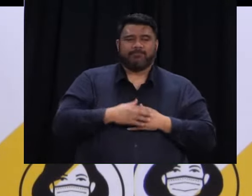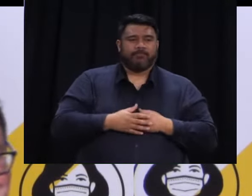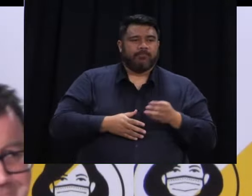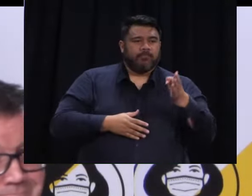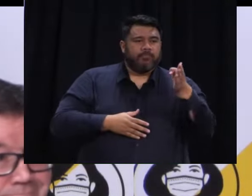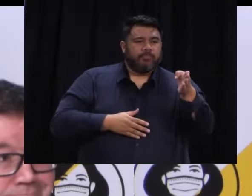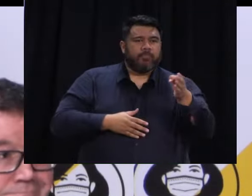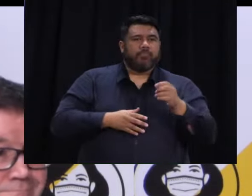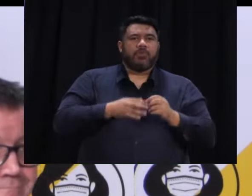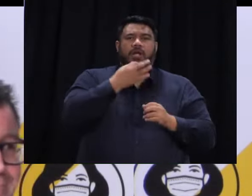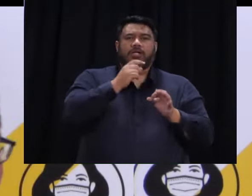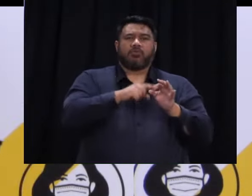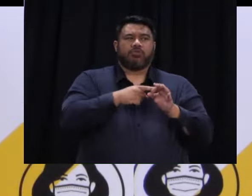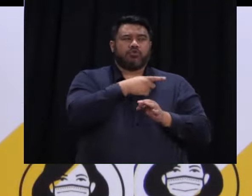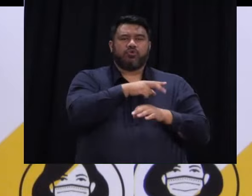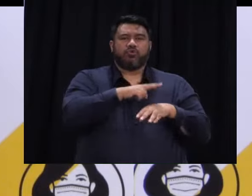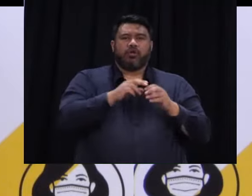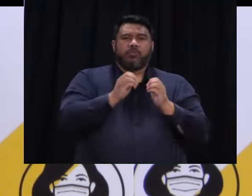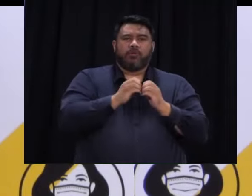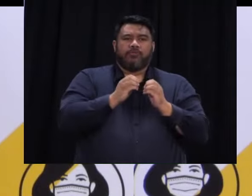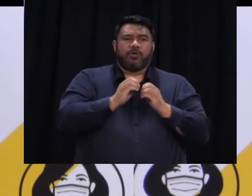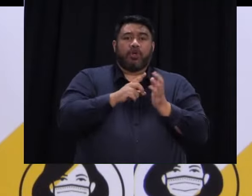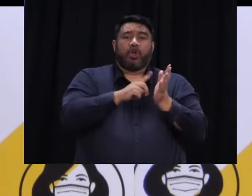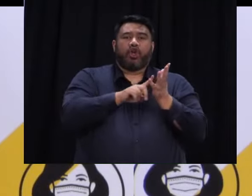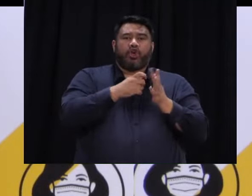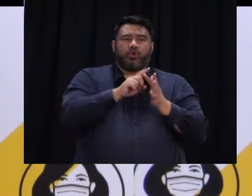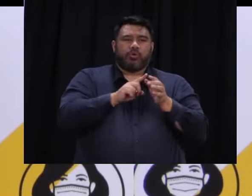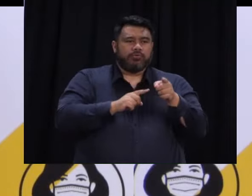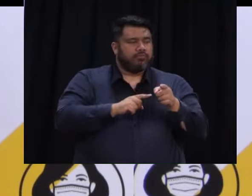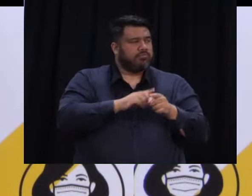first will be up later this afternoon and then we will